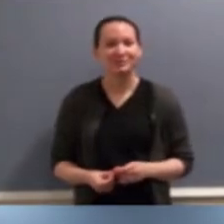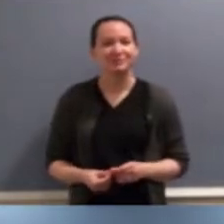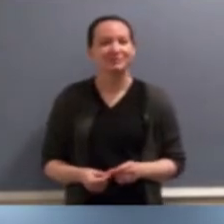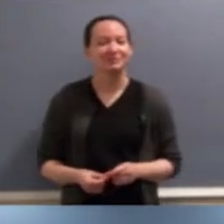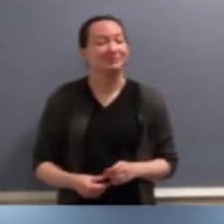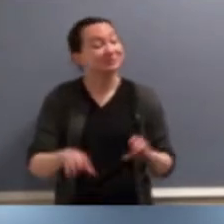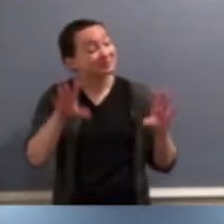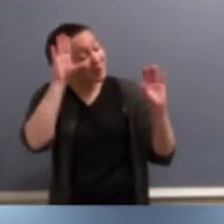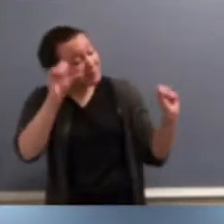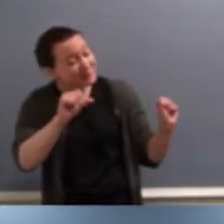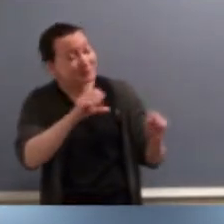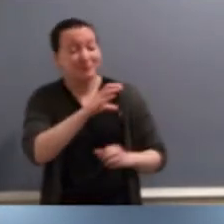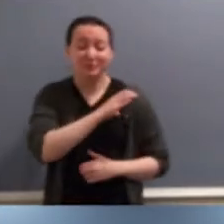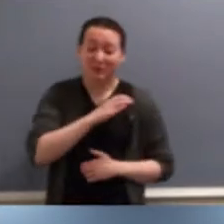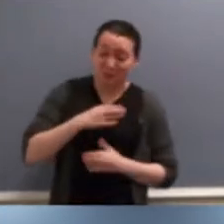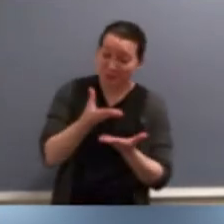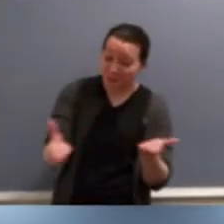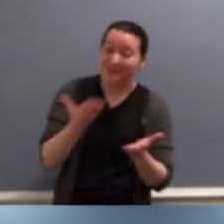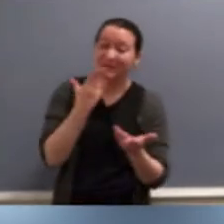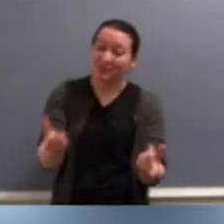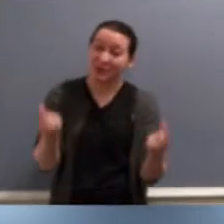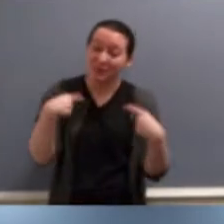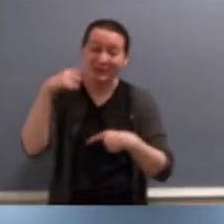Madam President members of the Commission thank you for coming to Silverton my name